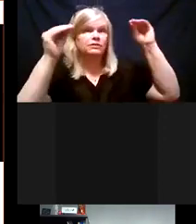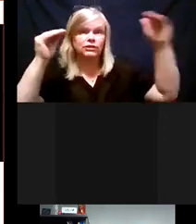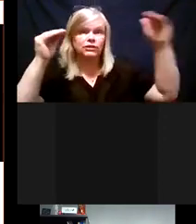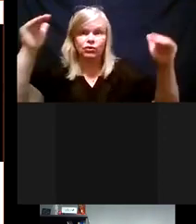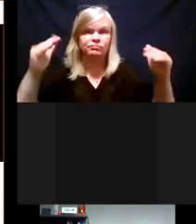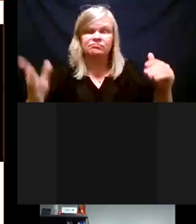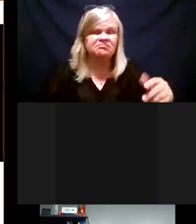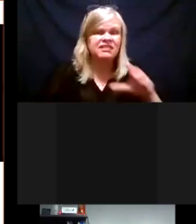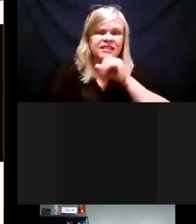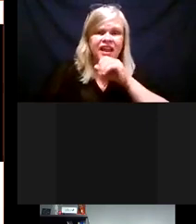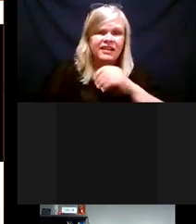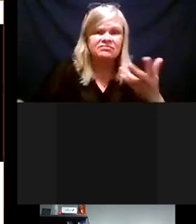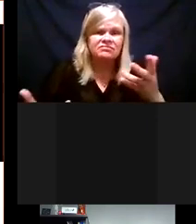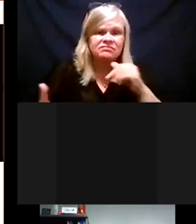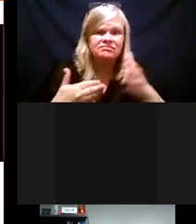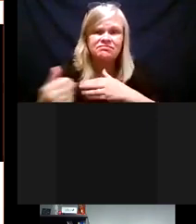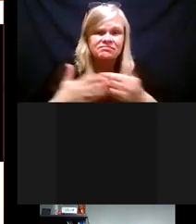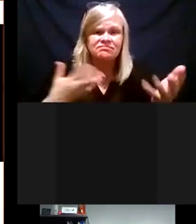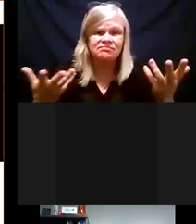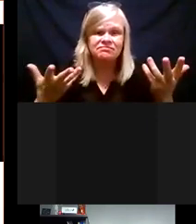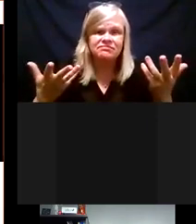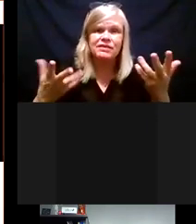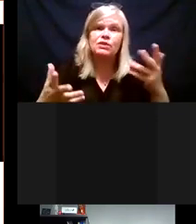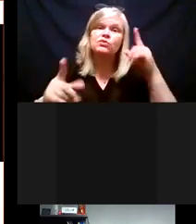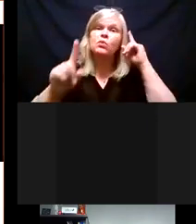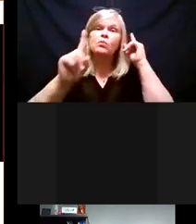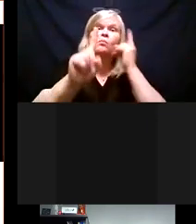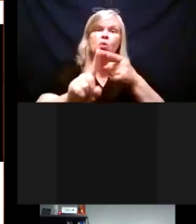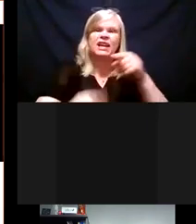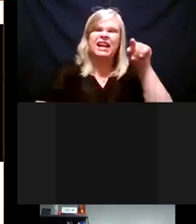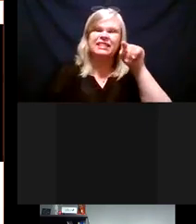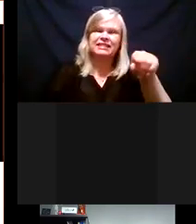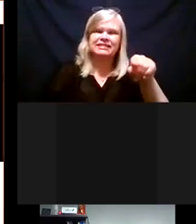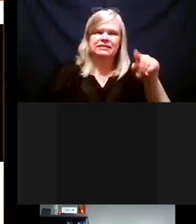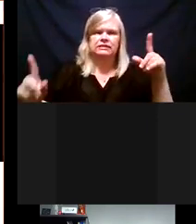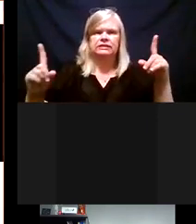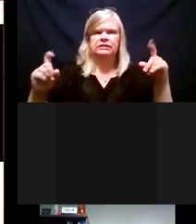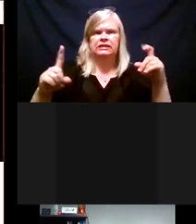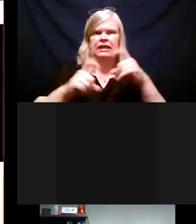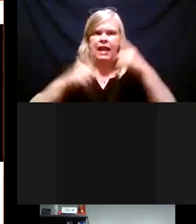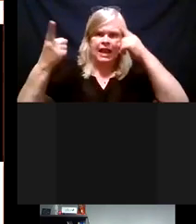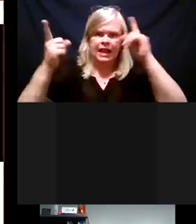SO THE SORT OF MORALE OF THE STORY IS THIS IS COMPLICATED. IT'S NOT JUST ONCE YOU TURN 16 YOU ARE ABLE TO CONSENT TO